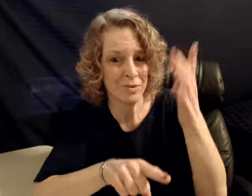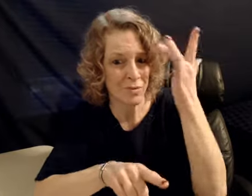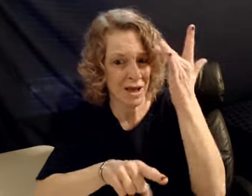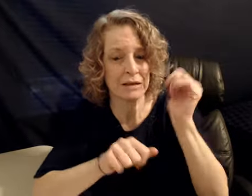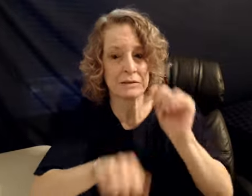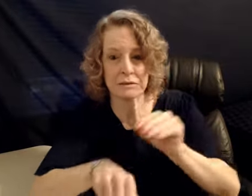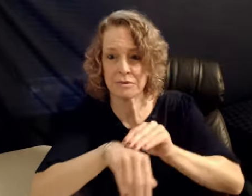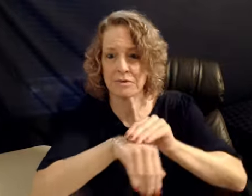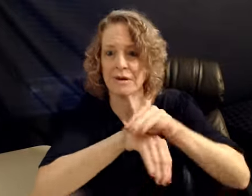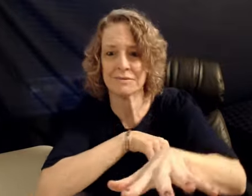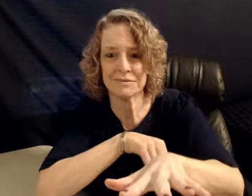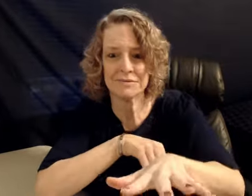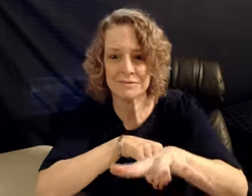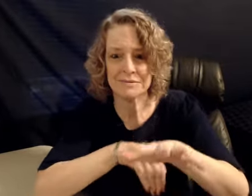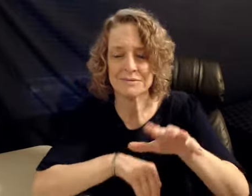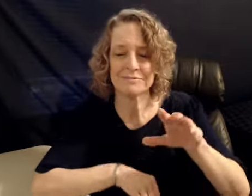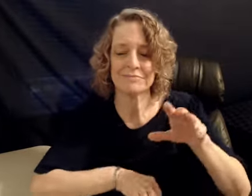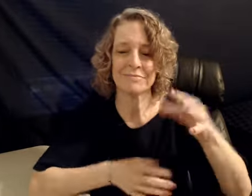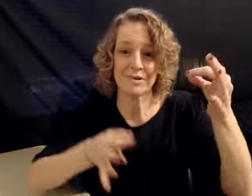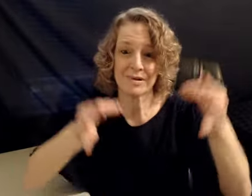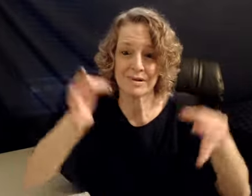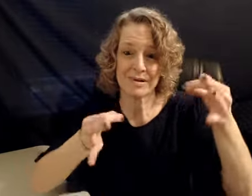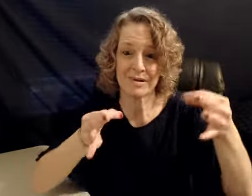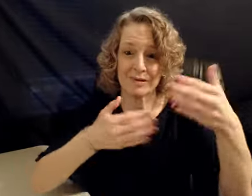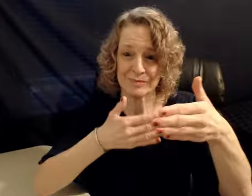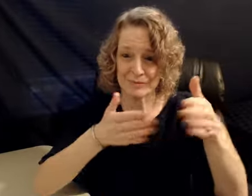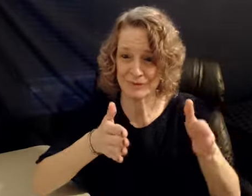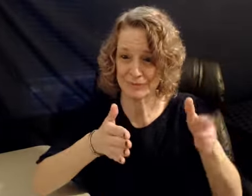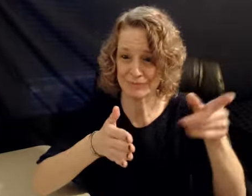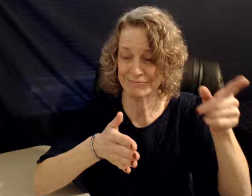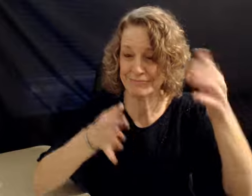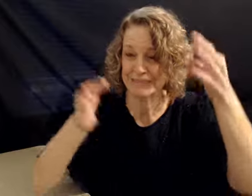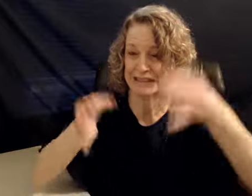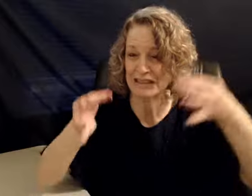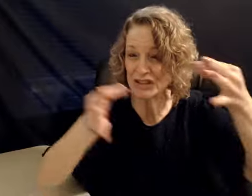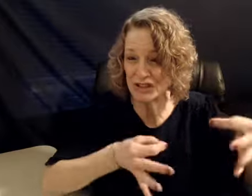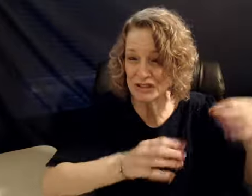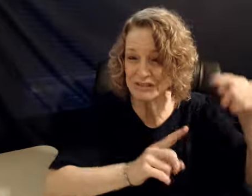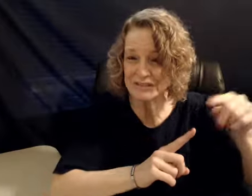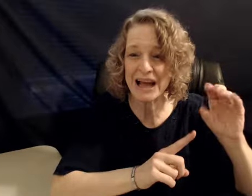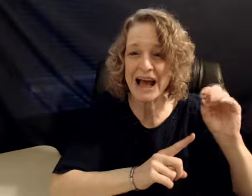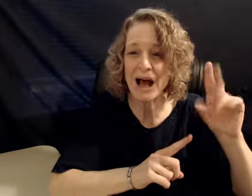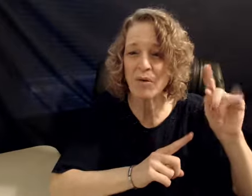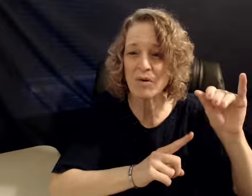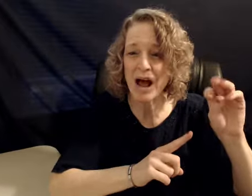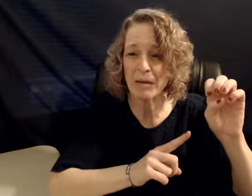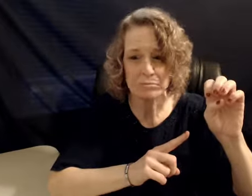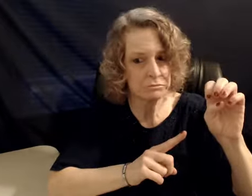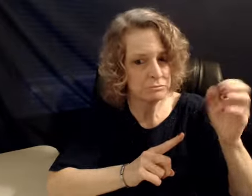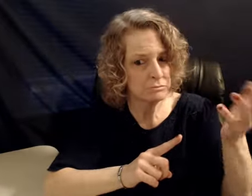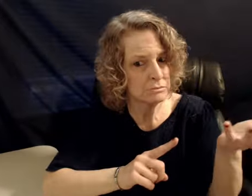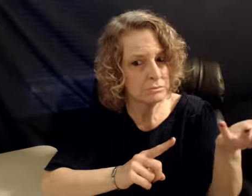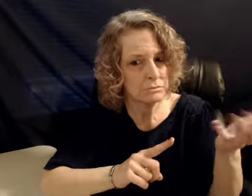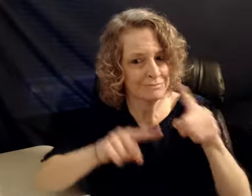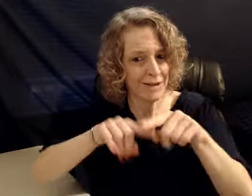It will affect the outcome in a courtroom, depending